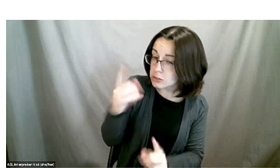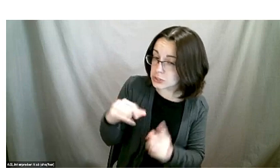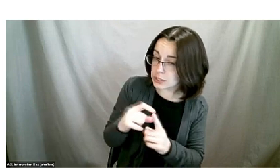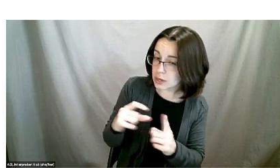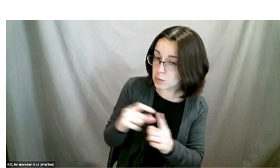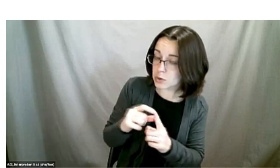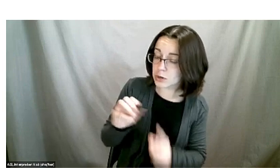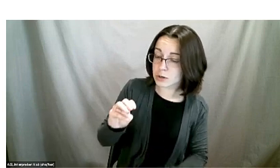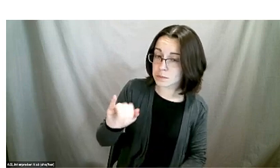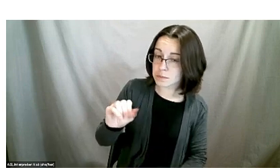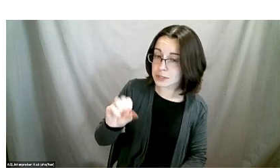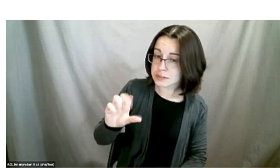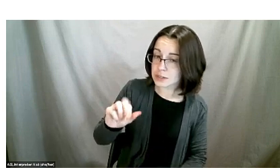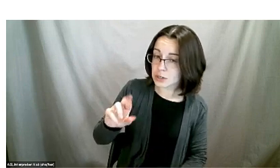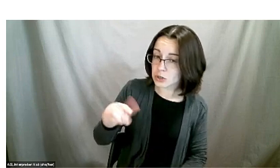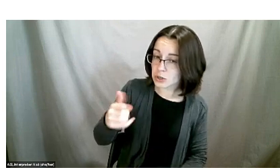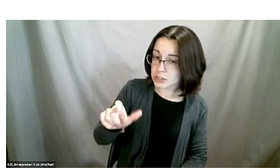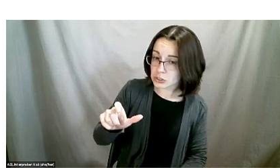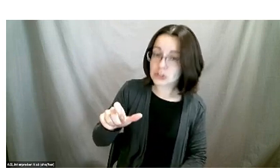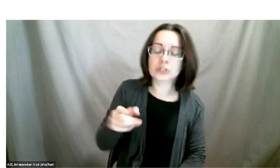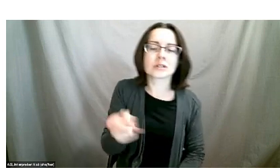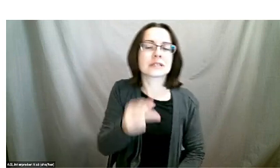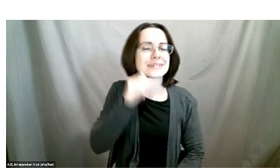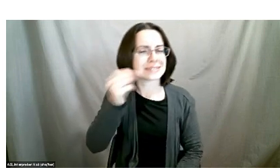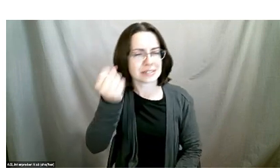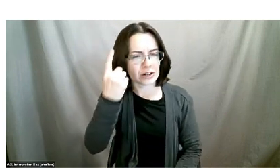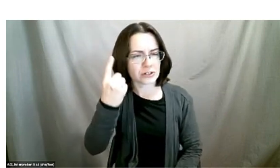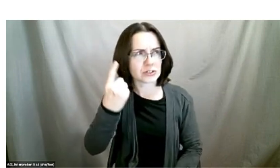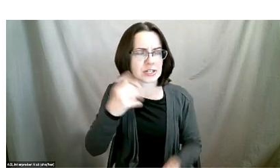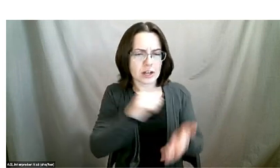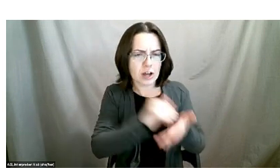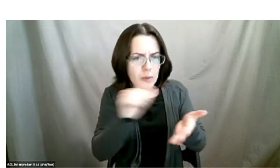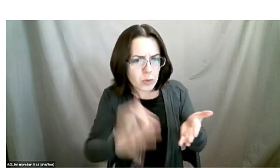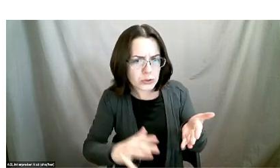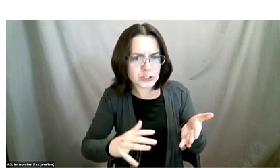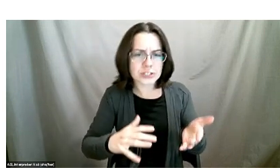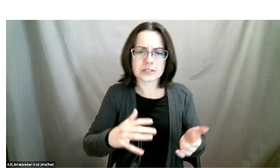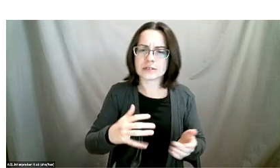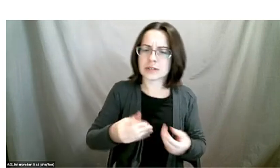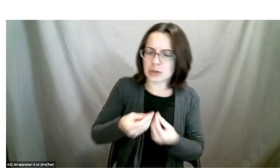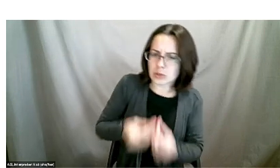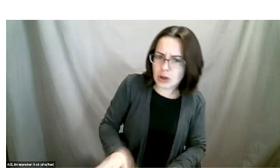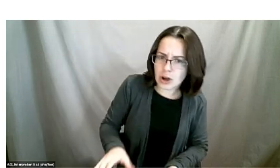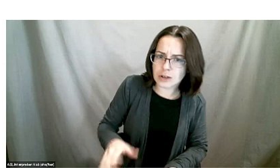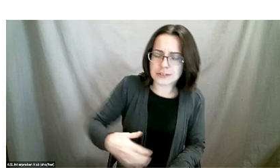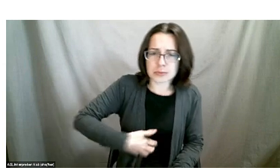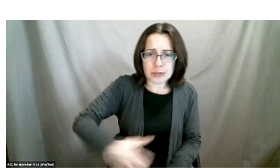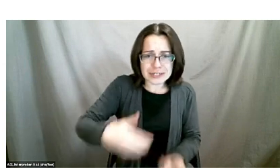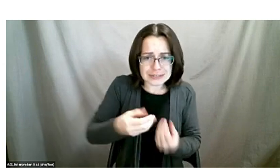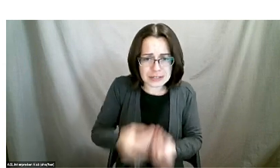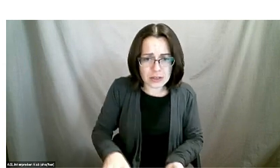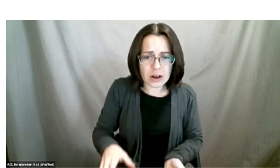that this miscarriage, abortion, pregnancy loss. And they really just kept saying,